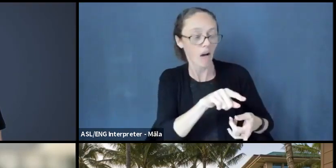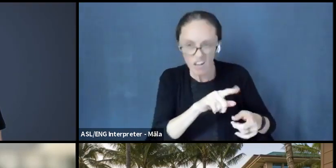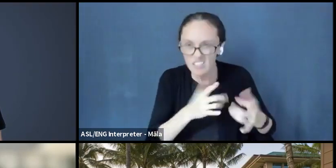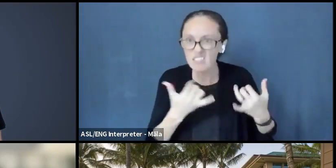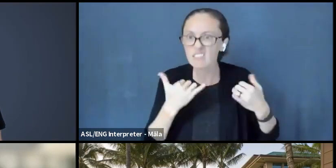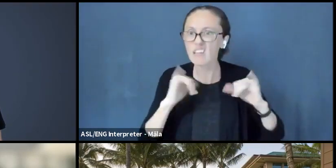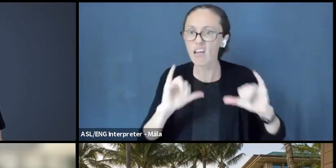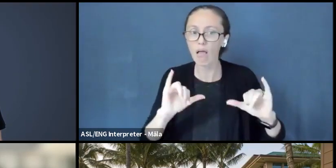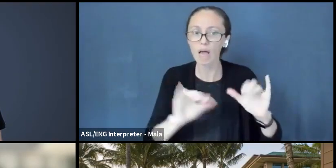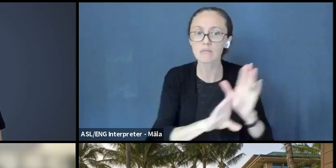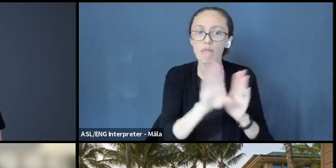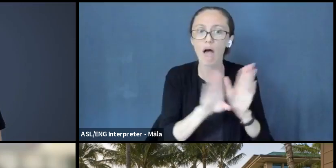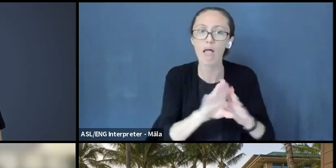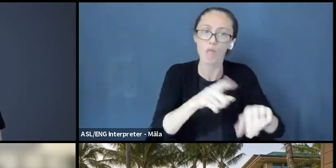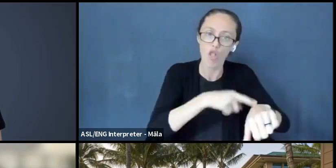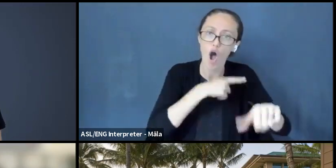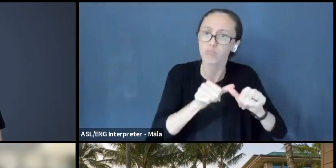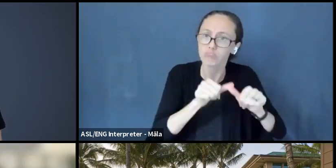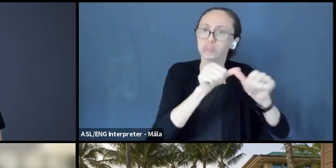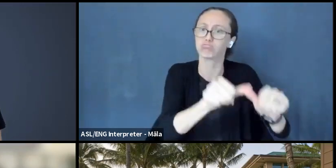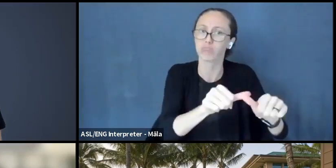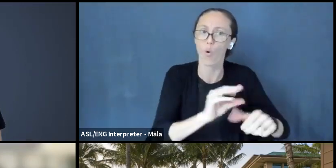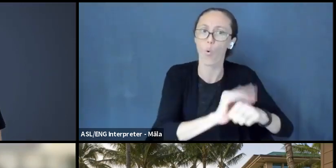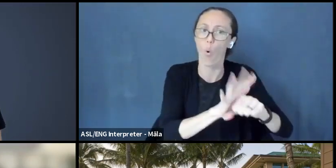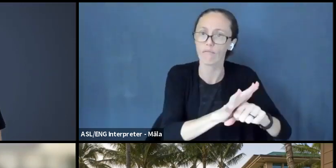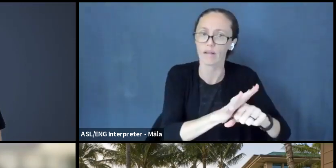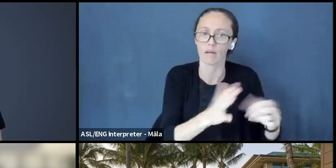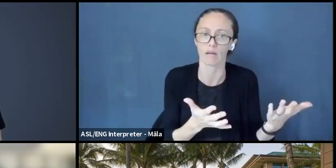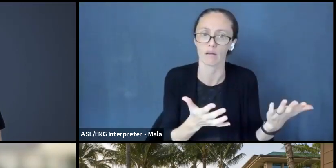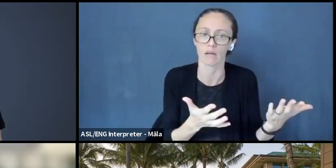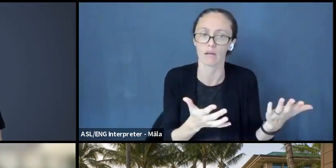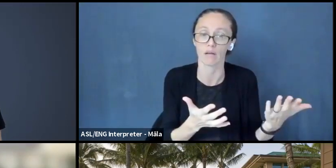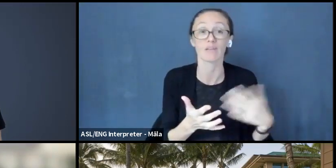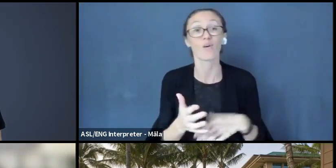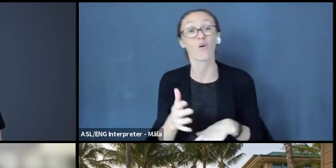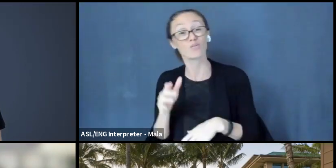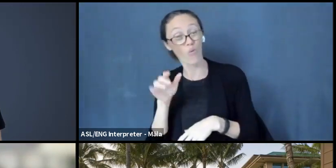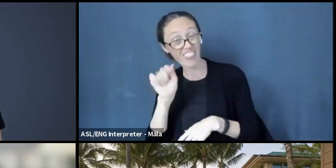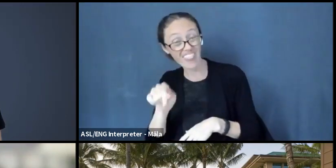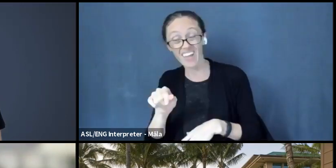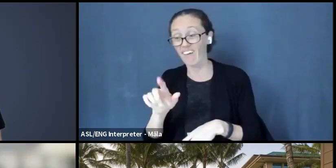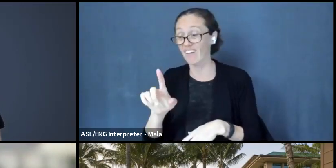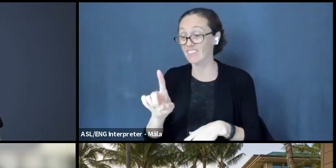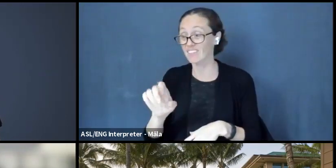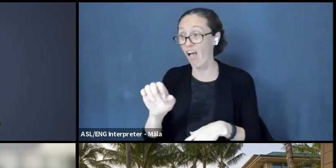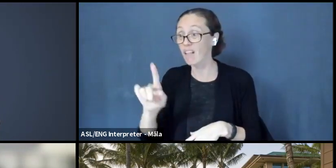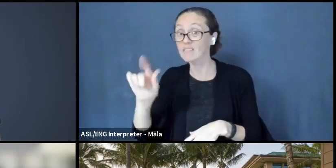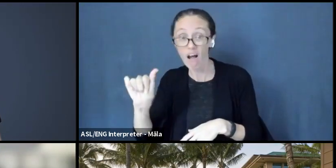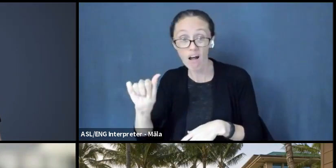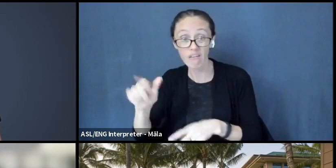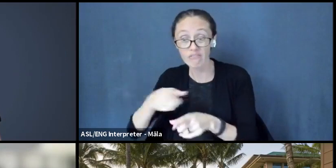So with this Delta variant, I think there is a increasing concern of longterm effects